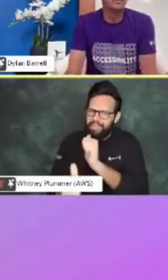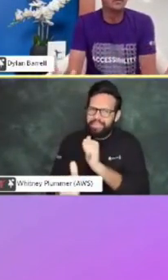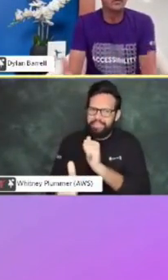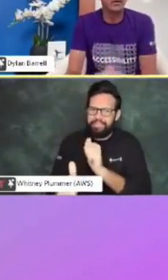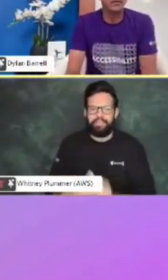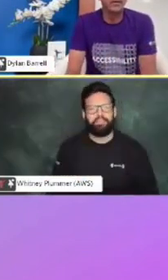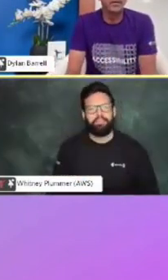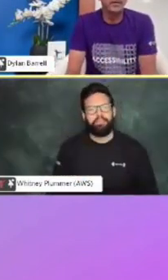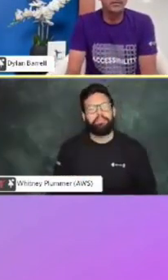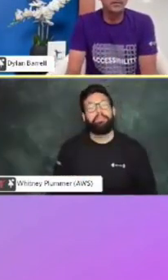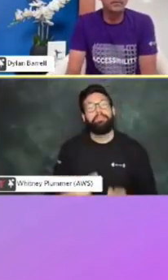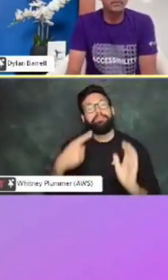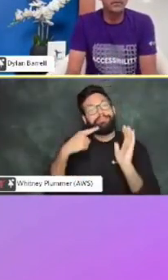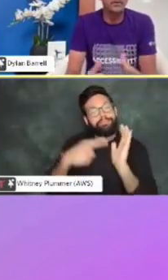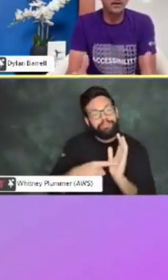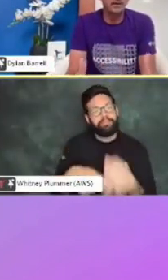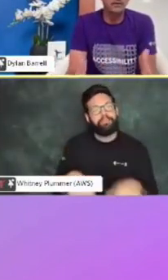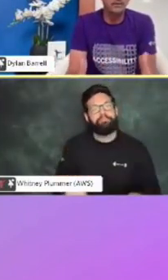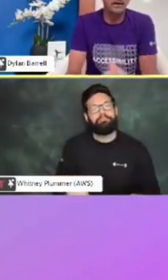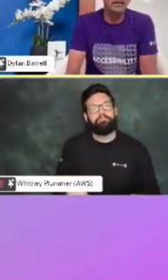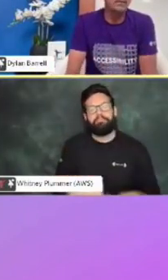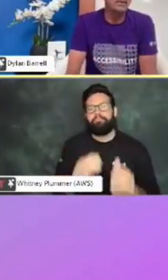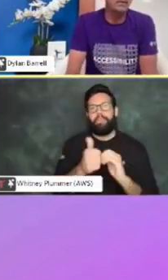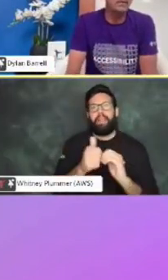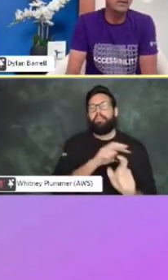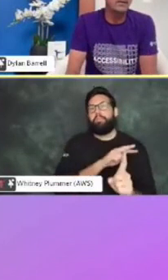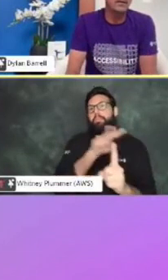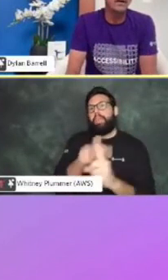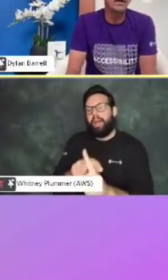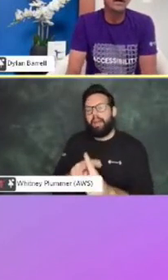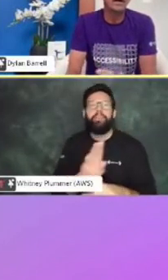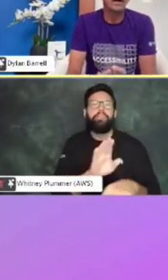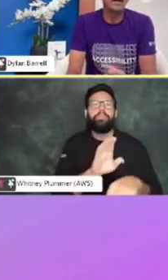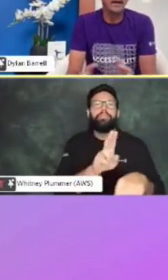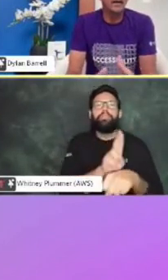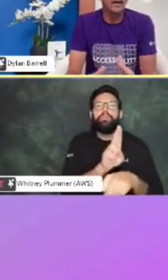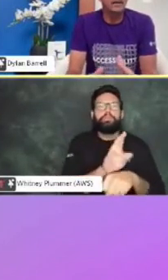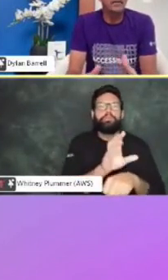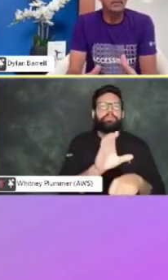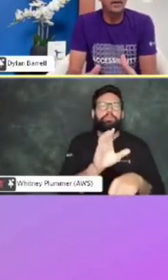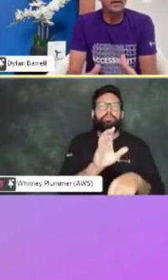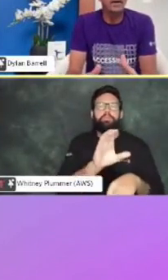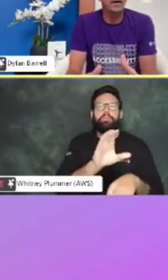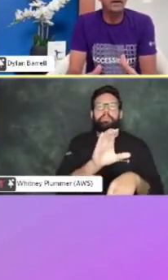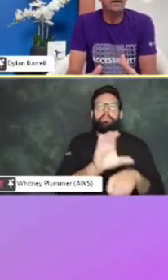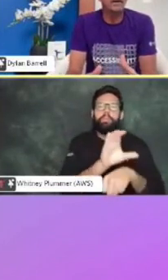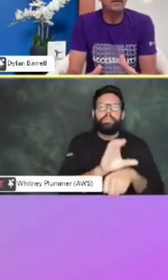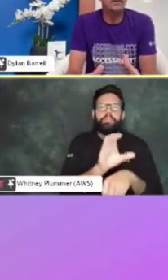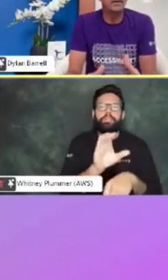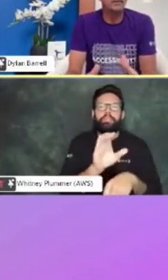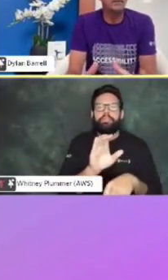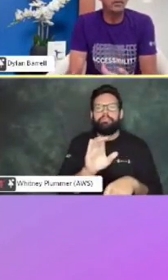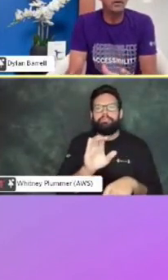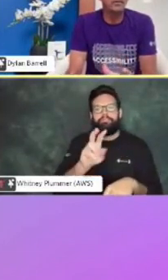to resolve those things with a hundred percent certainty. In other areas where it's a little bit more open